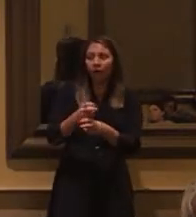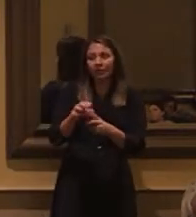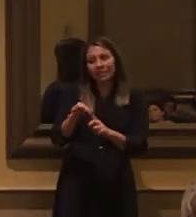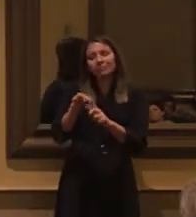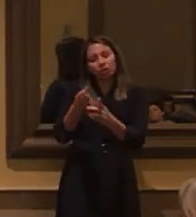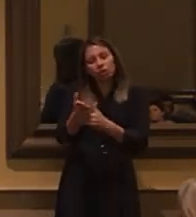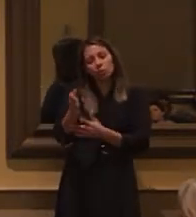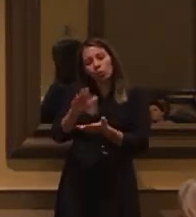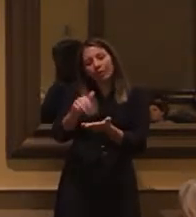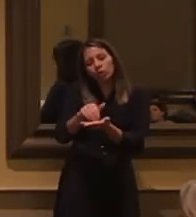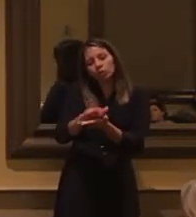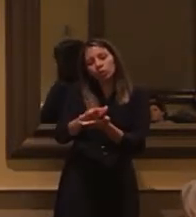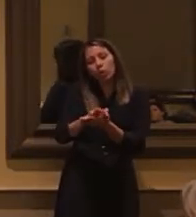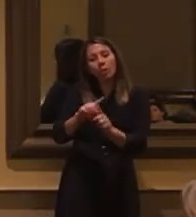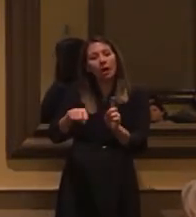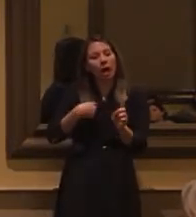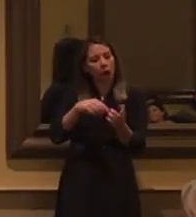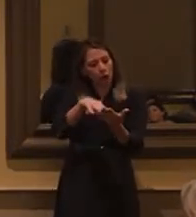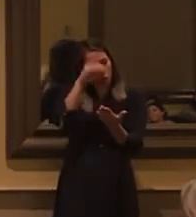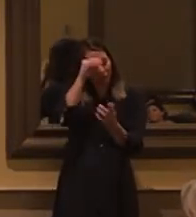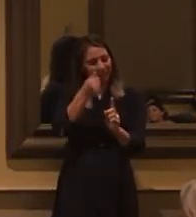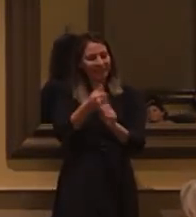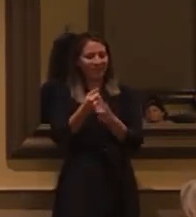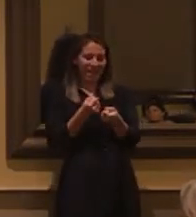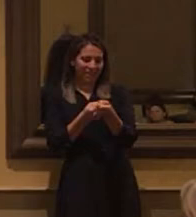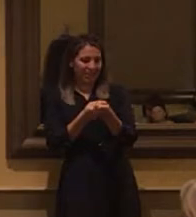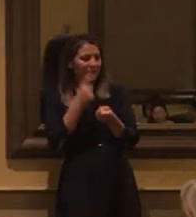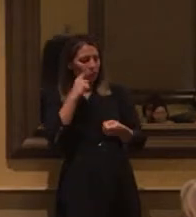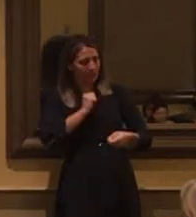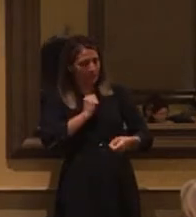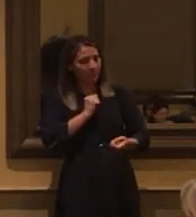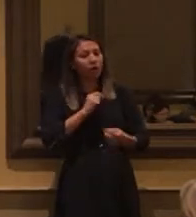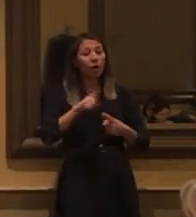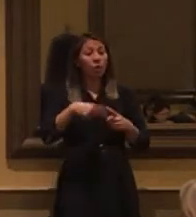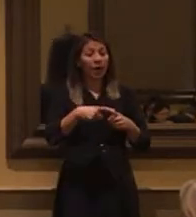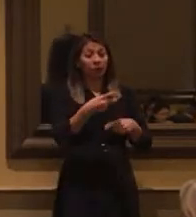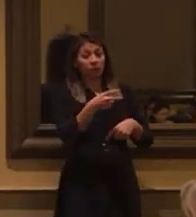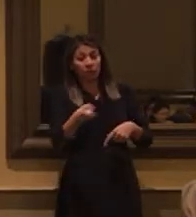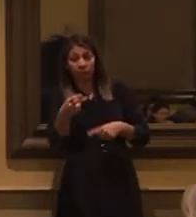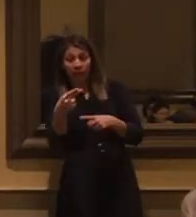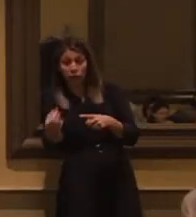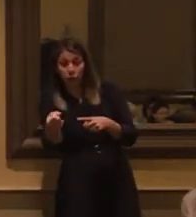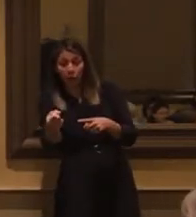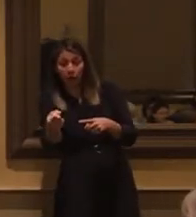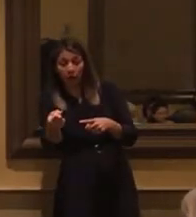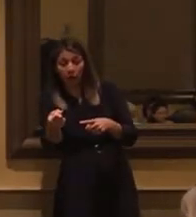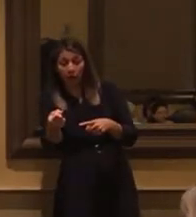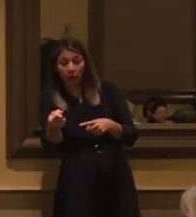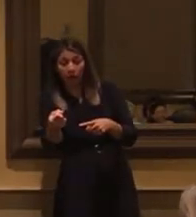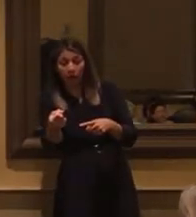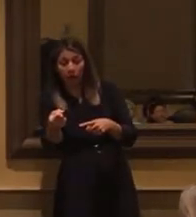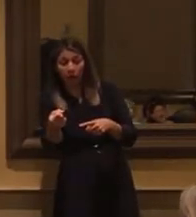But evidently, I self advocate myself, so by the time I got into high school,